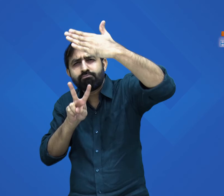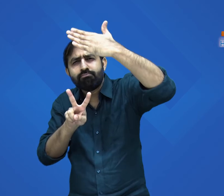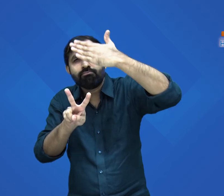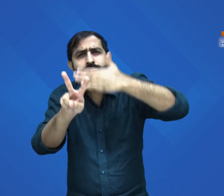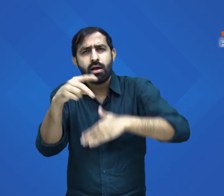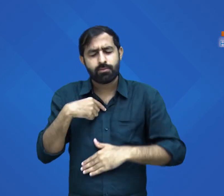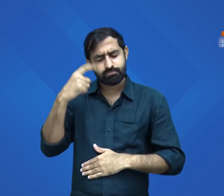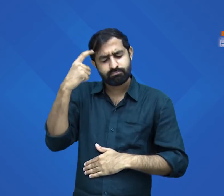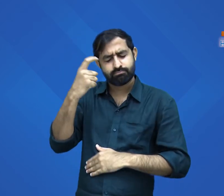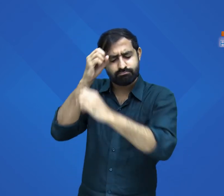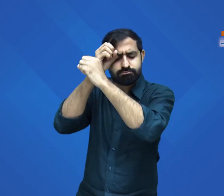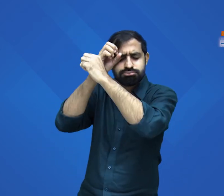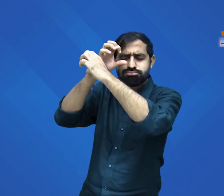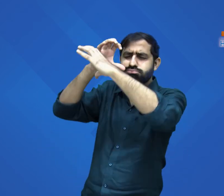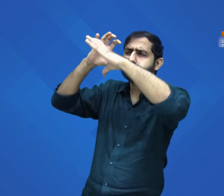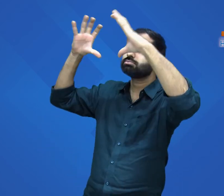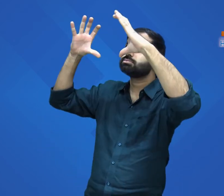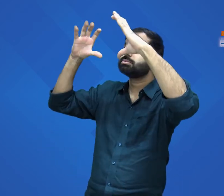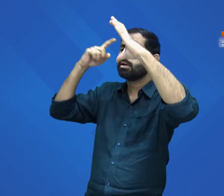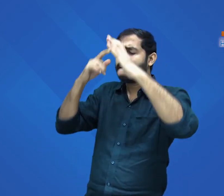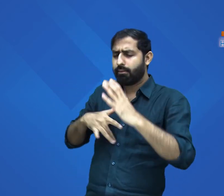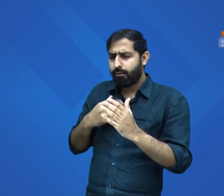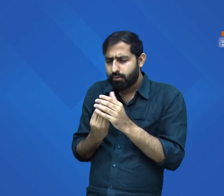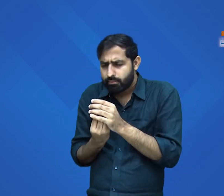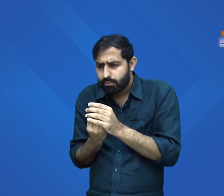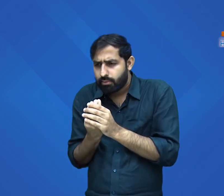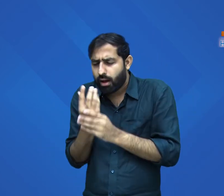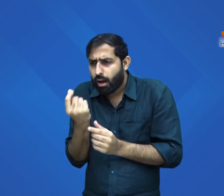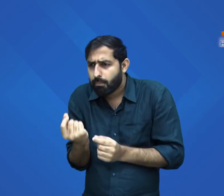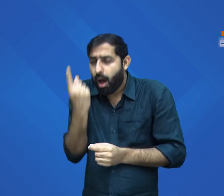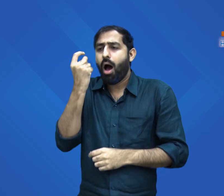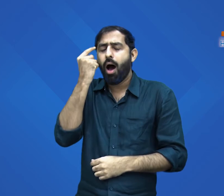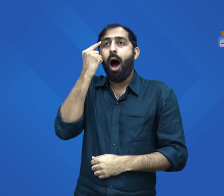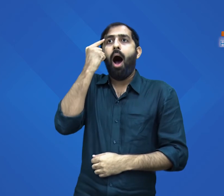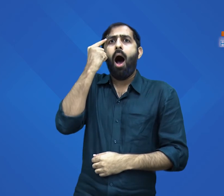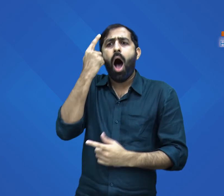We visualise our thoughts which builds images in our mind. This becomes possible